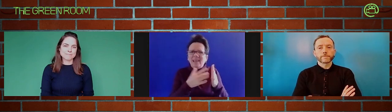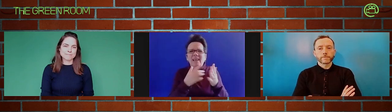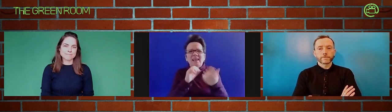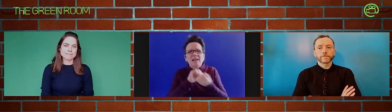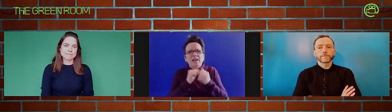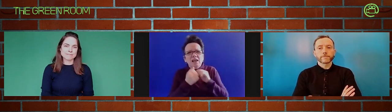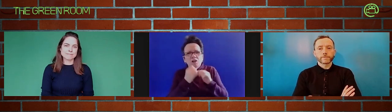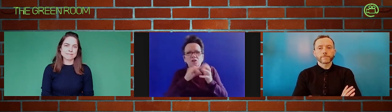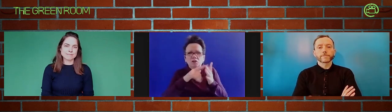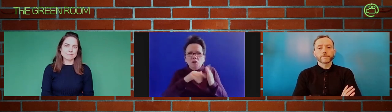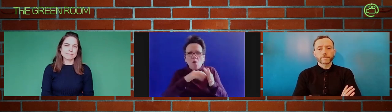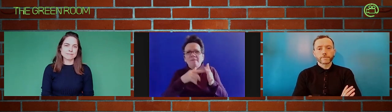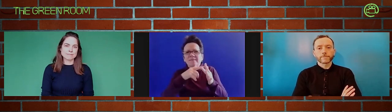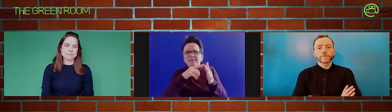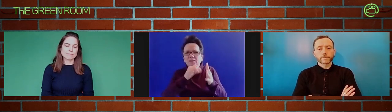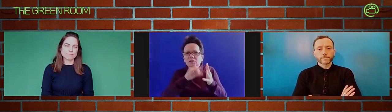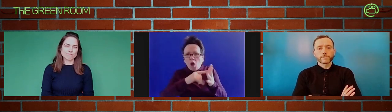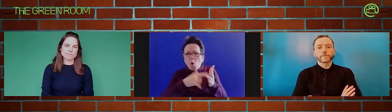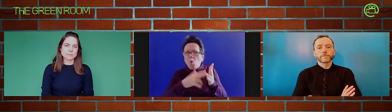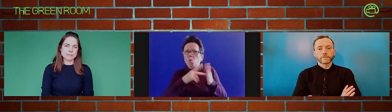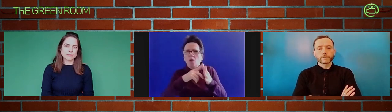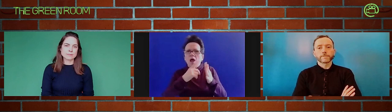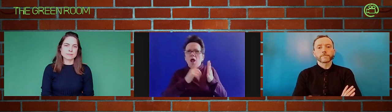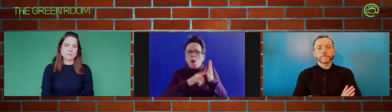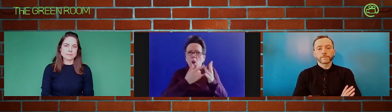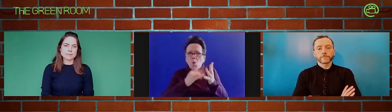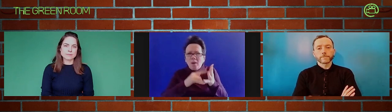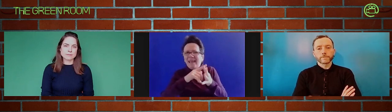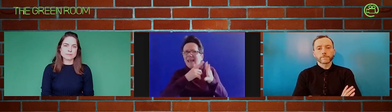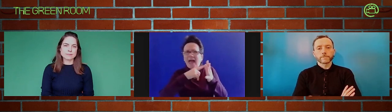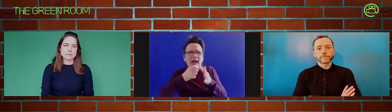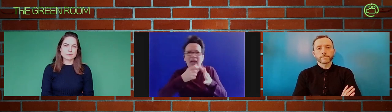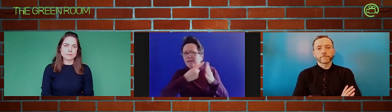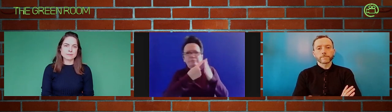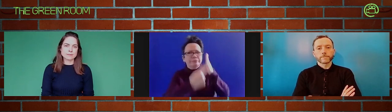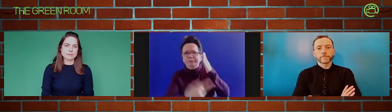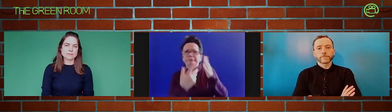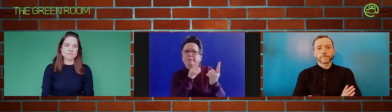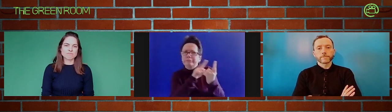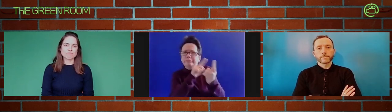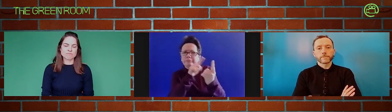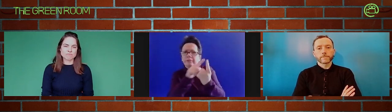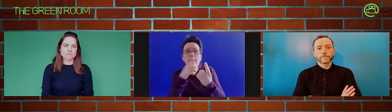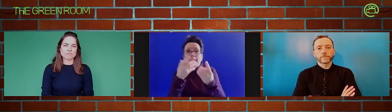Ace and Louis and they just opened up my entire world to Deaf